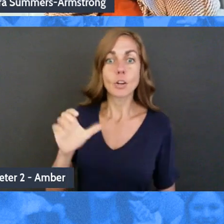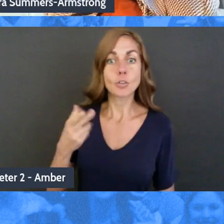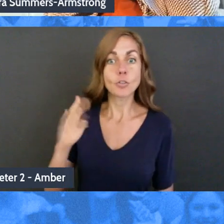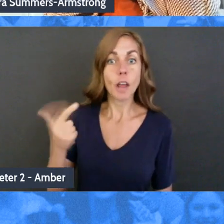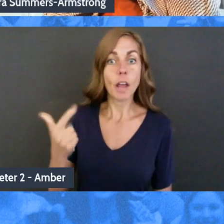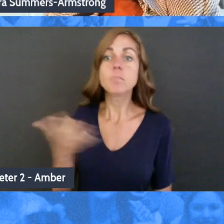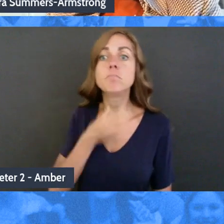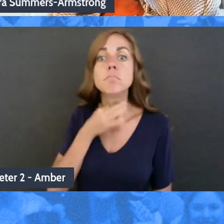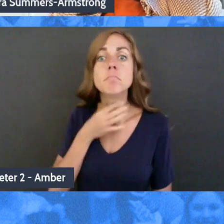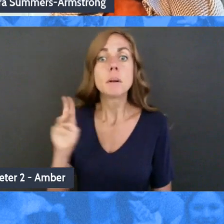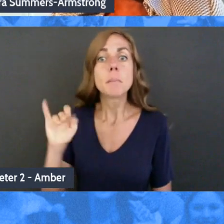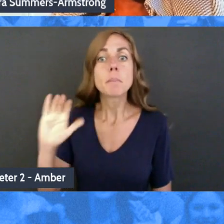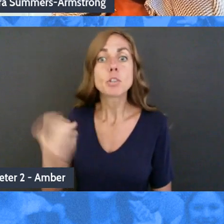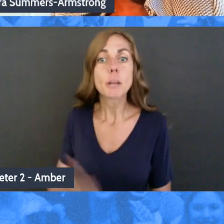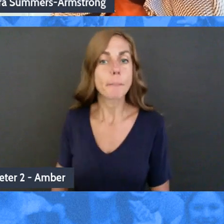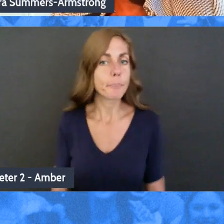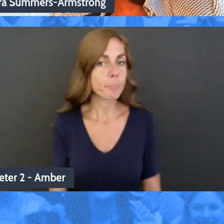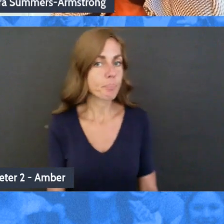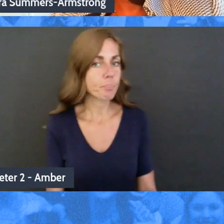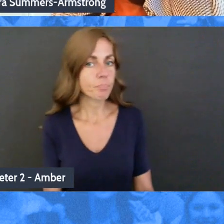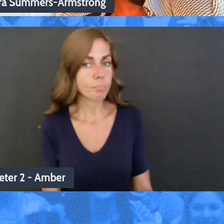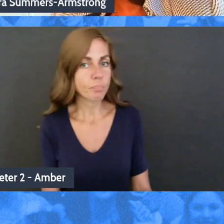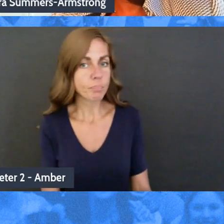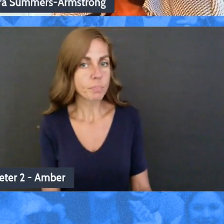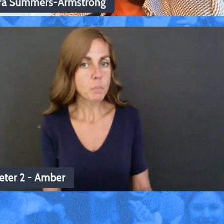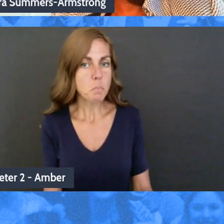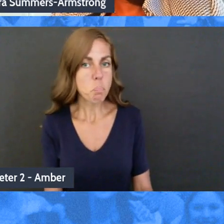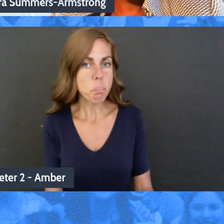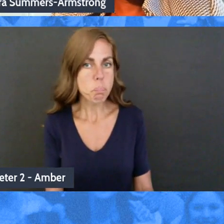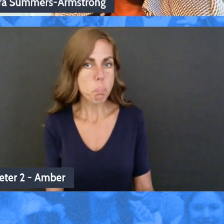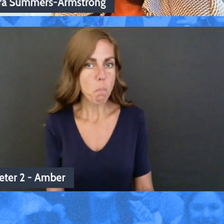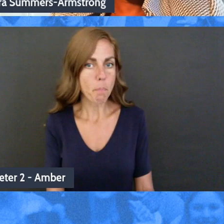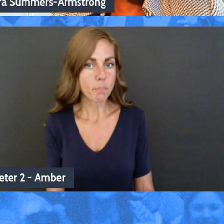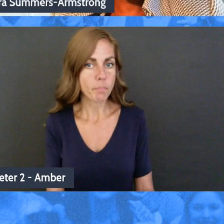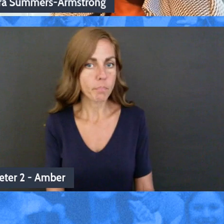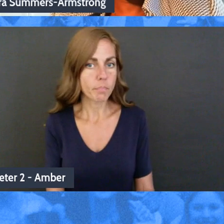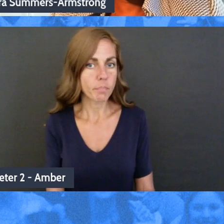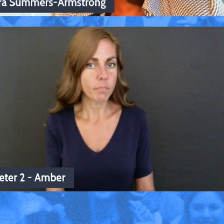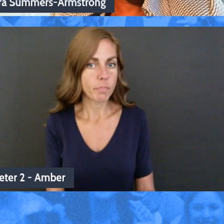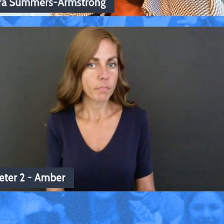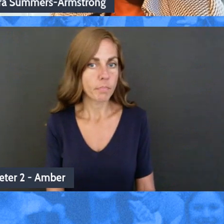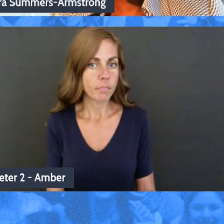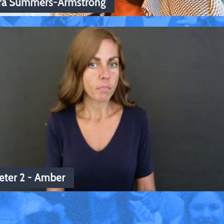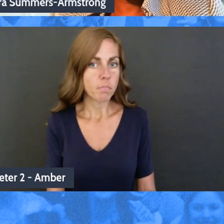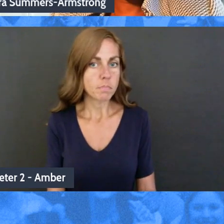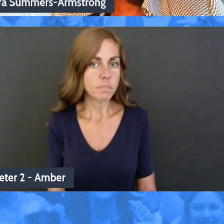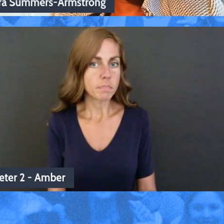Yeah. Well, I mean, I was just at the Women's March in Detroit on Saturday